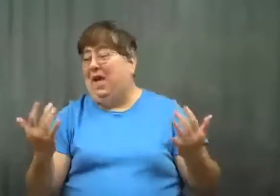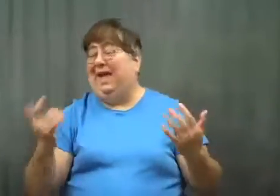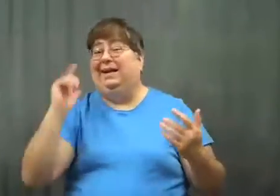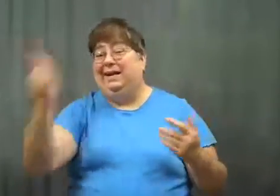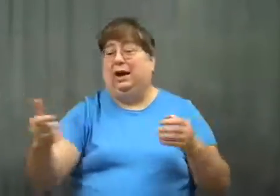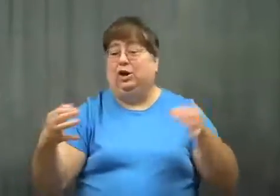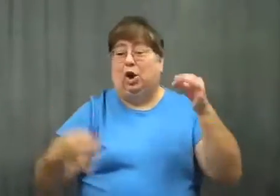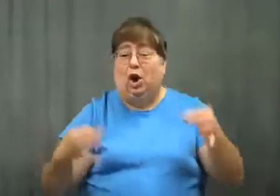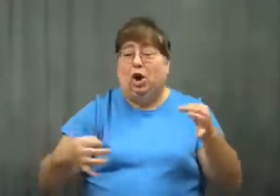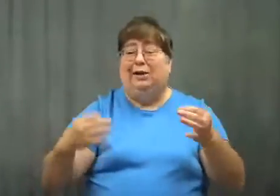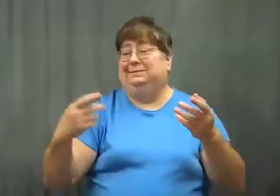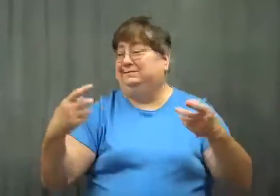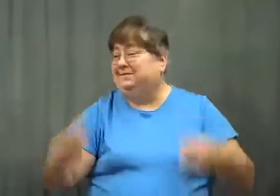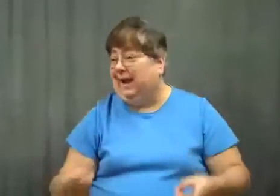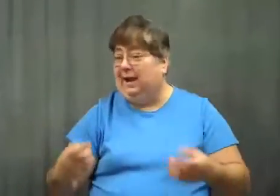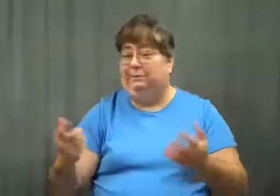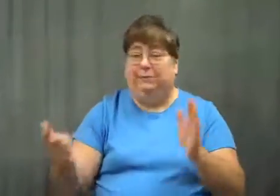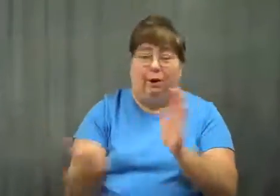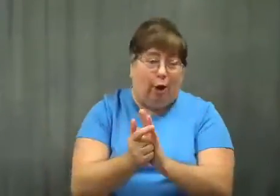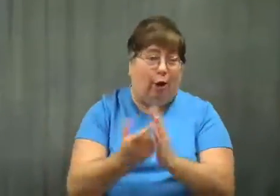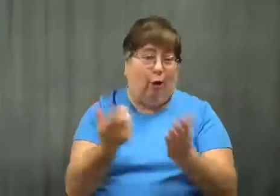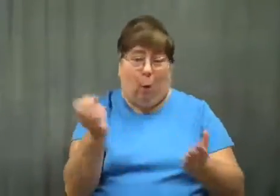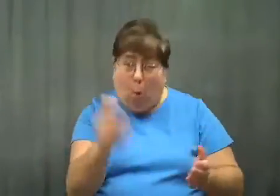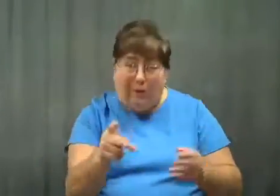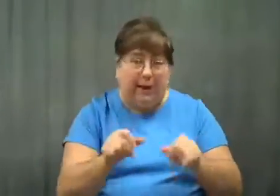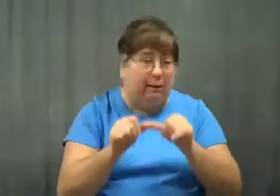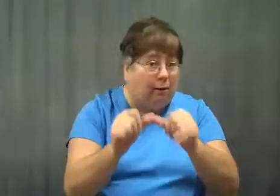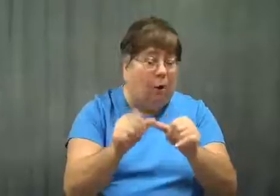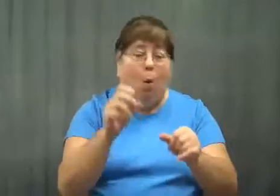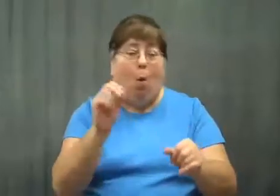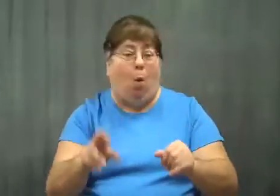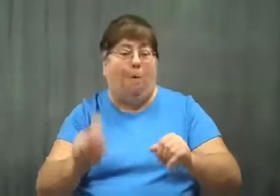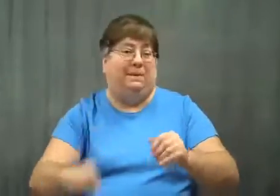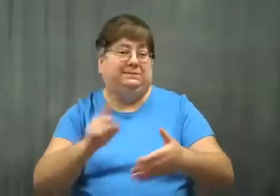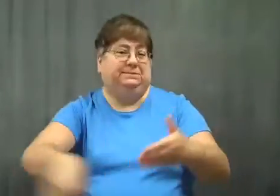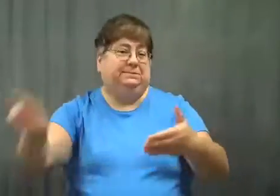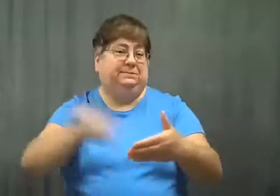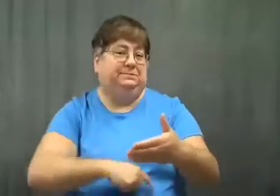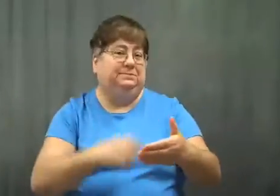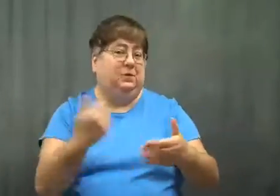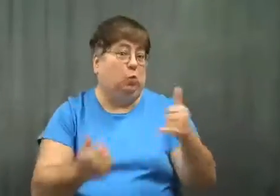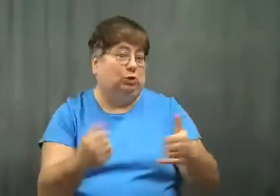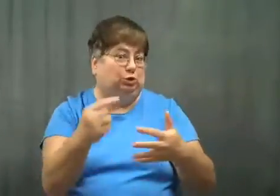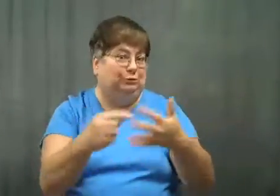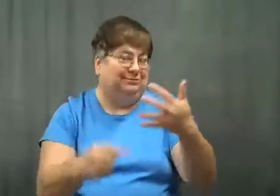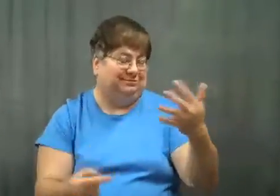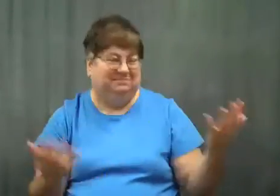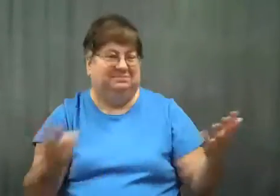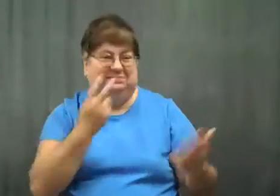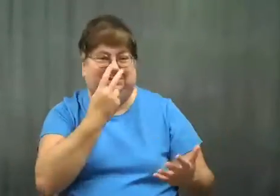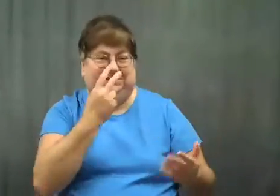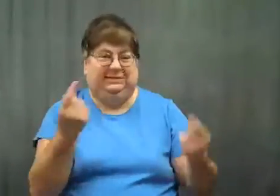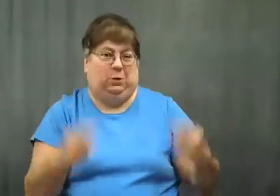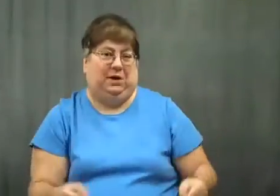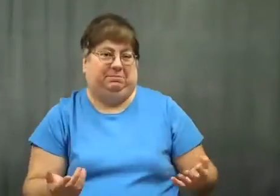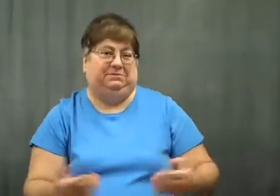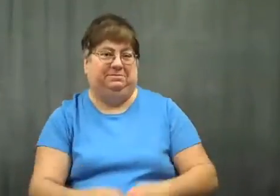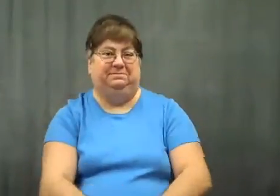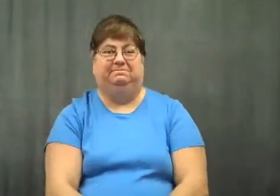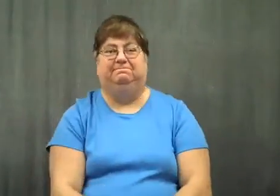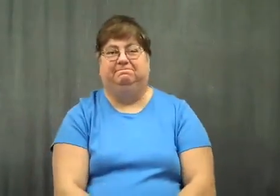We’ll wait and see what the courts decide, whether to let it stand, or strike it down.